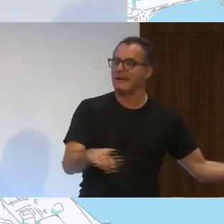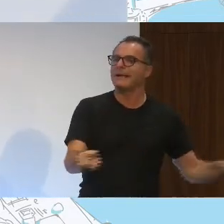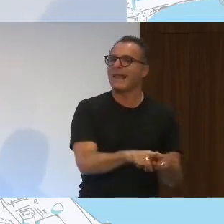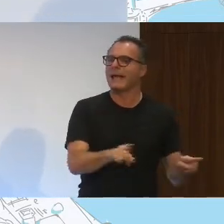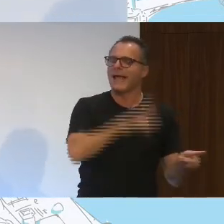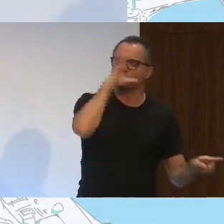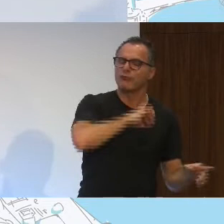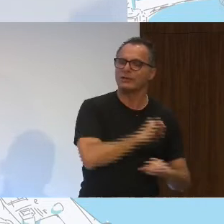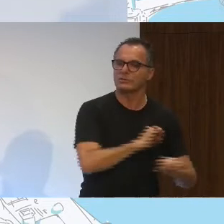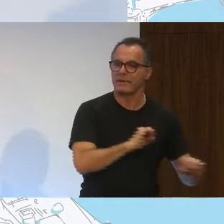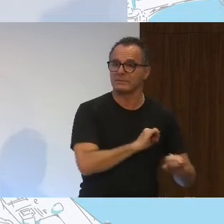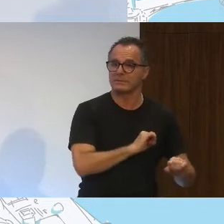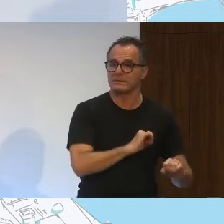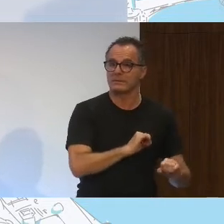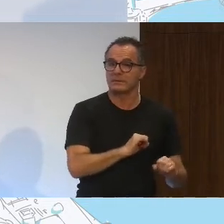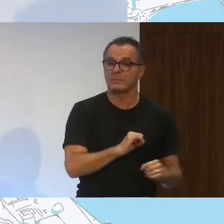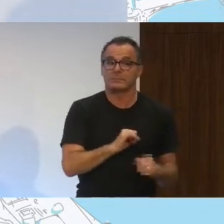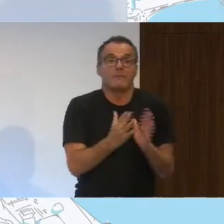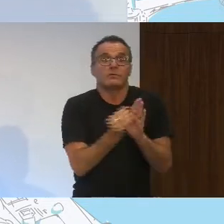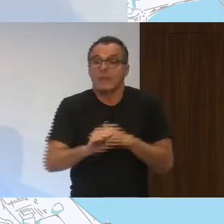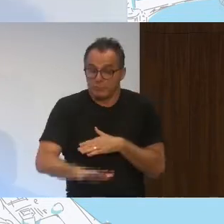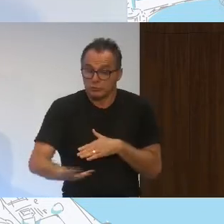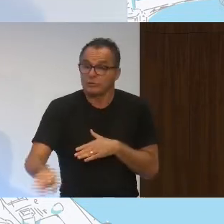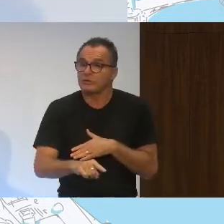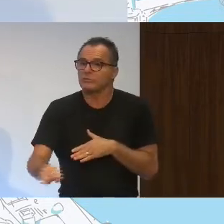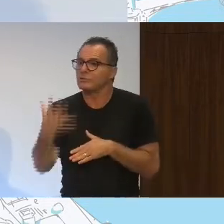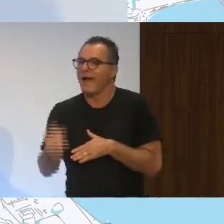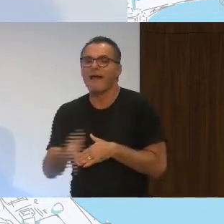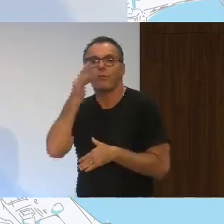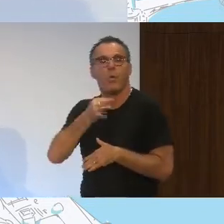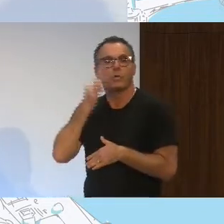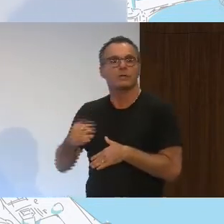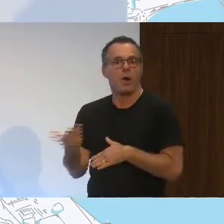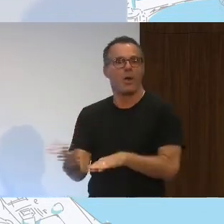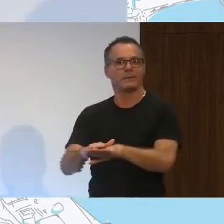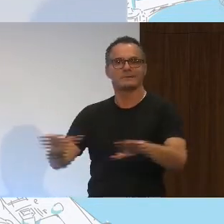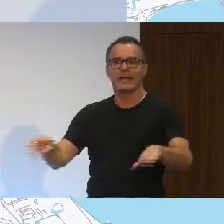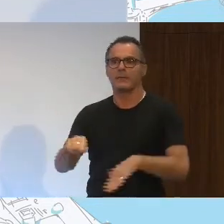like for children having the ability to have water on the table, I mean, I was I was stunned to hear somebody recently saying